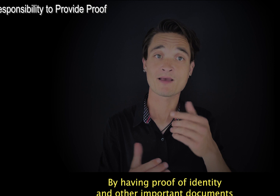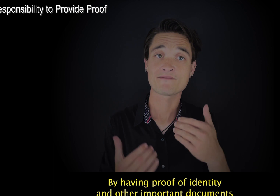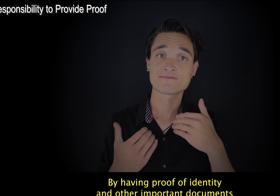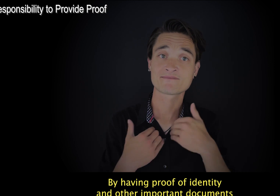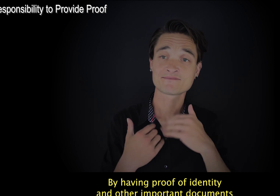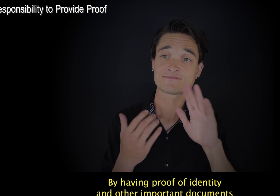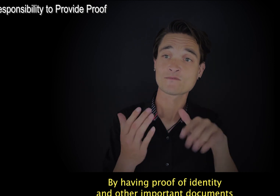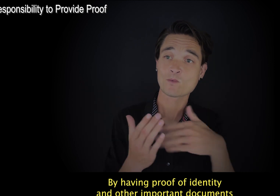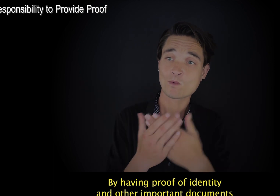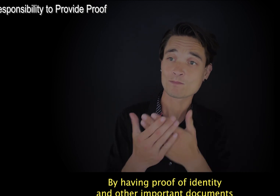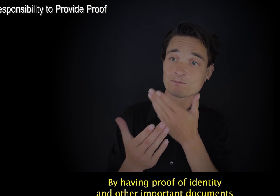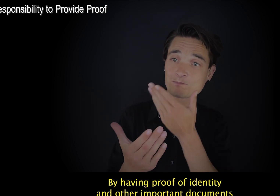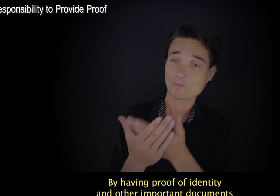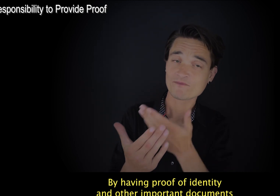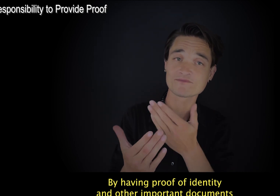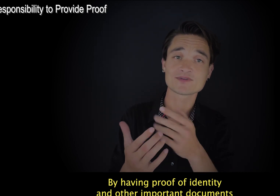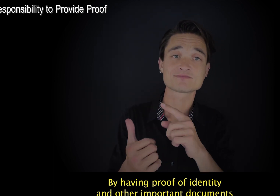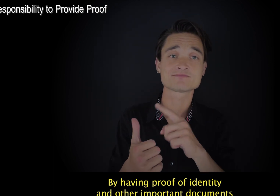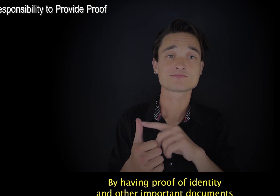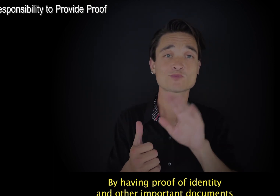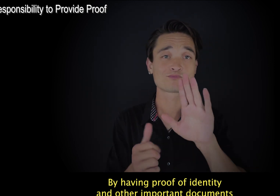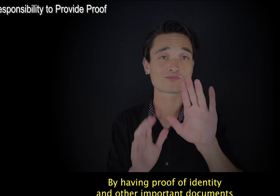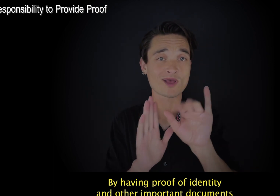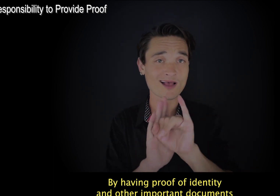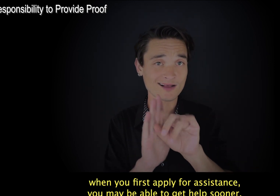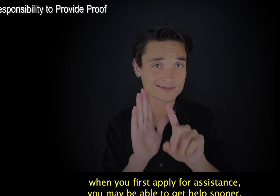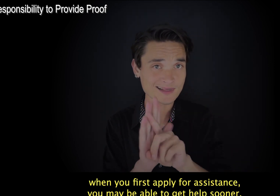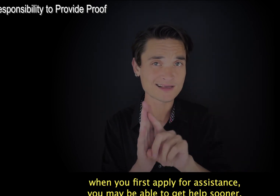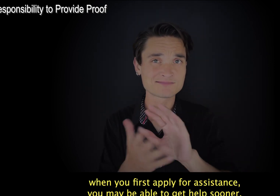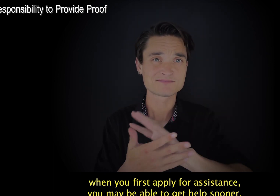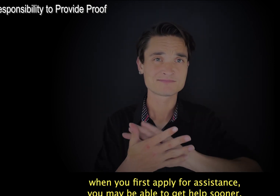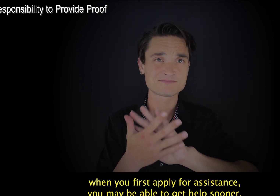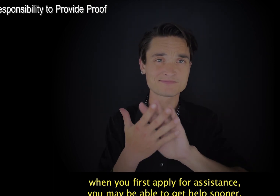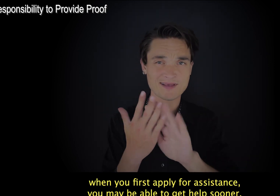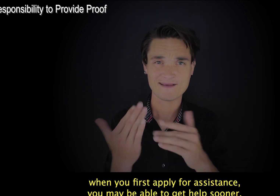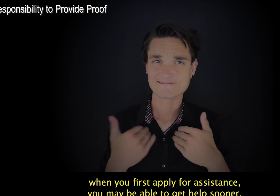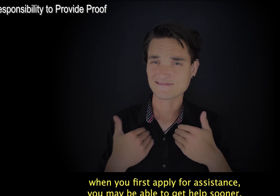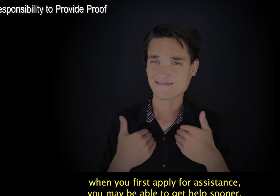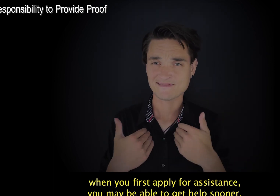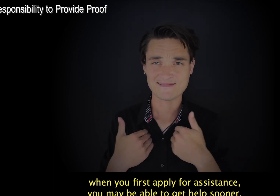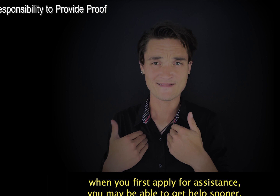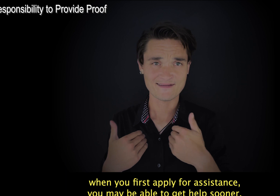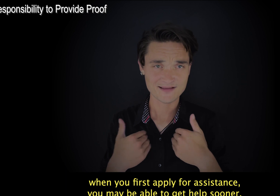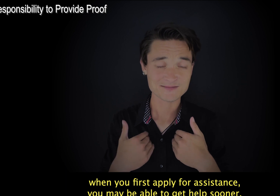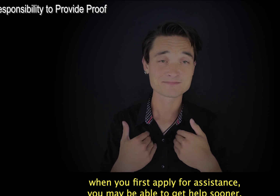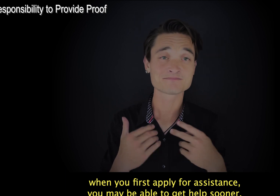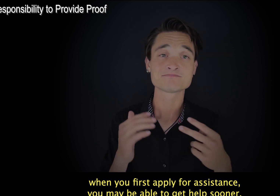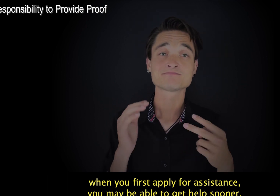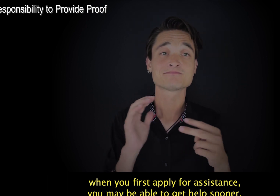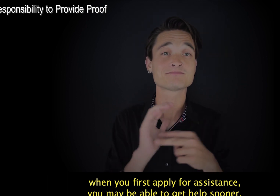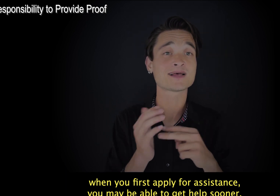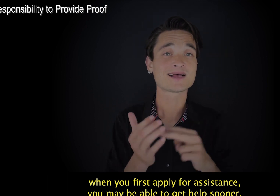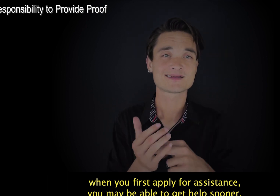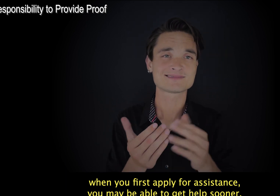By having proof of identity and other important documents when you first apply for assistance, you may be able to get help sooner.